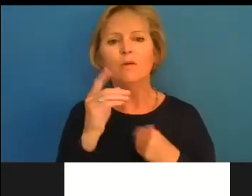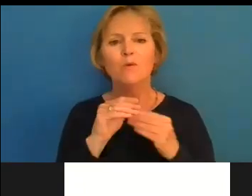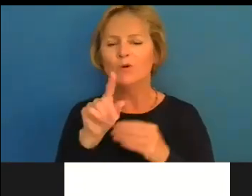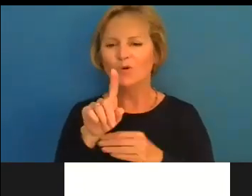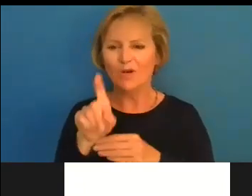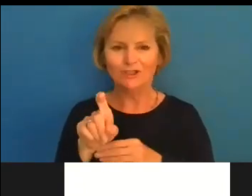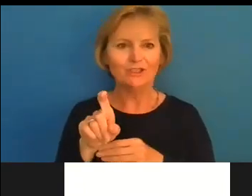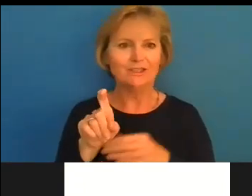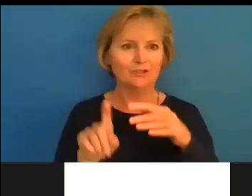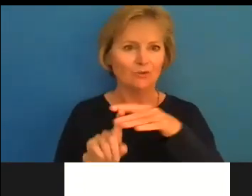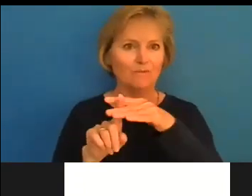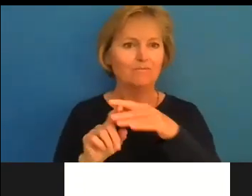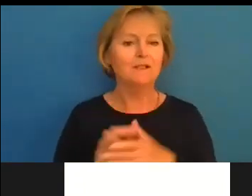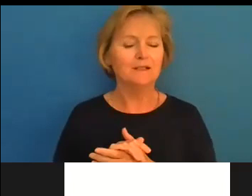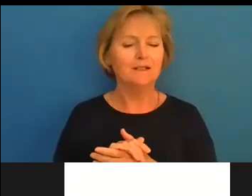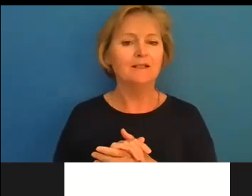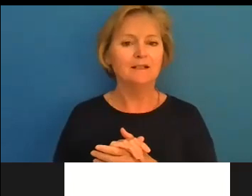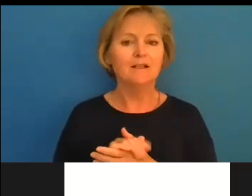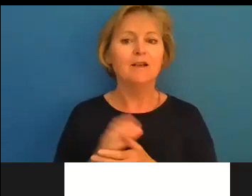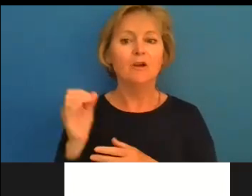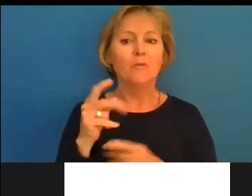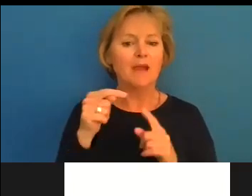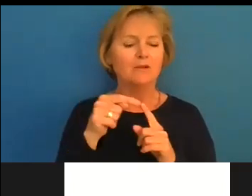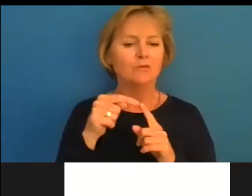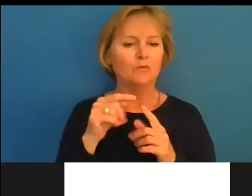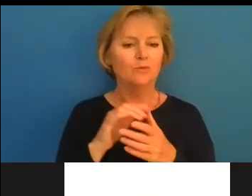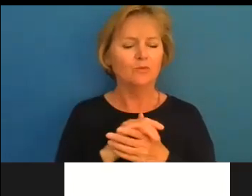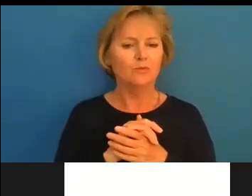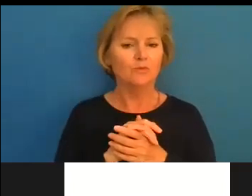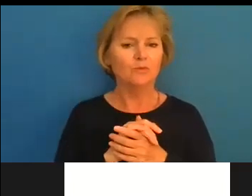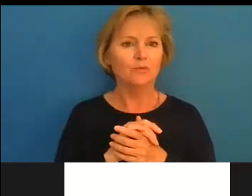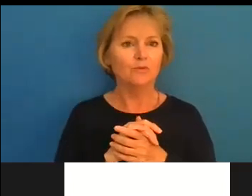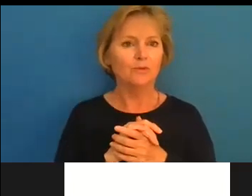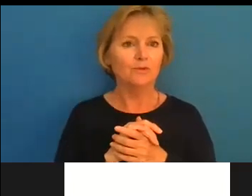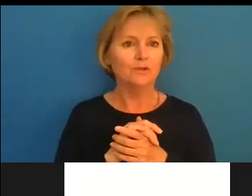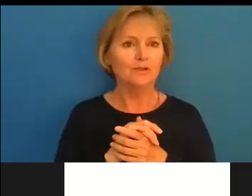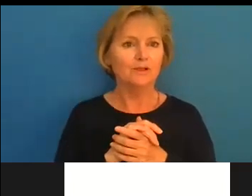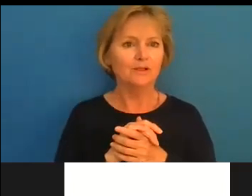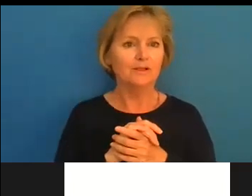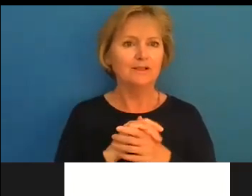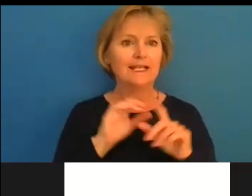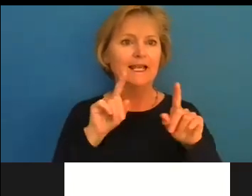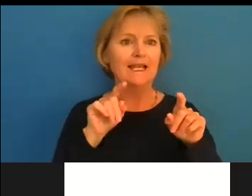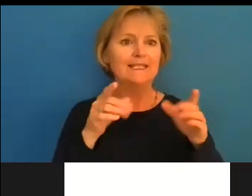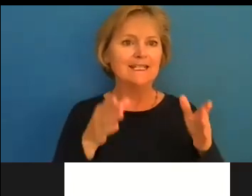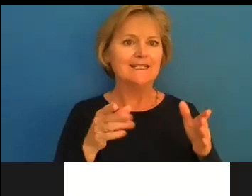We'll go back to our attendees questions. How about that?